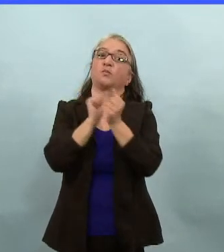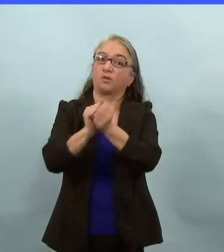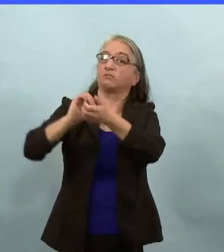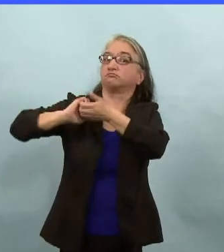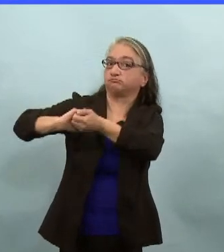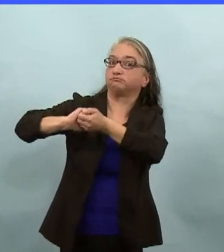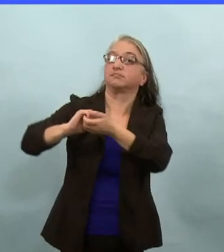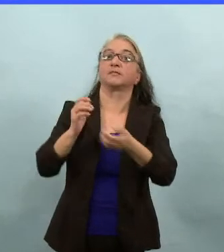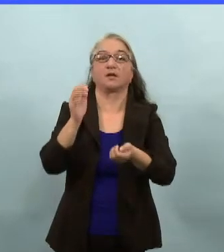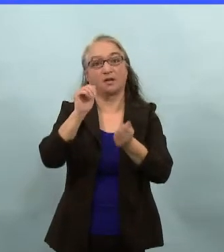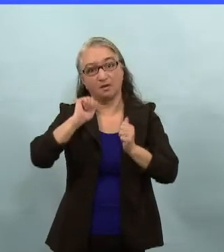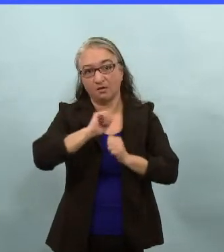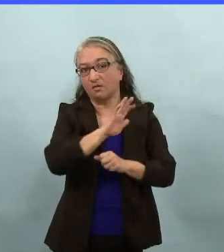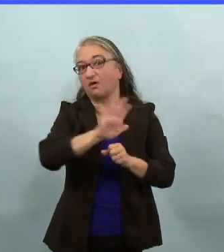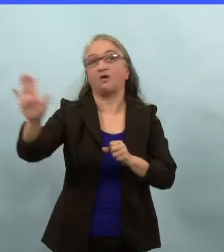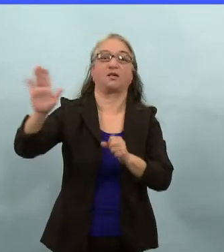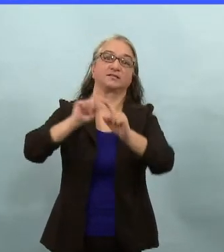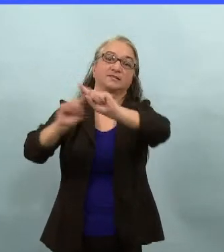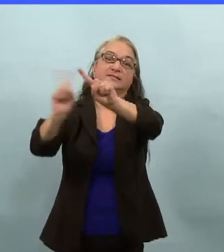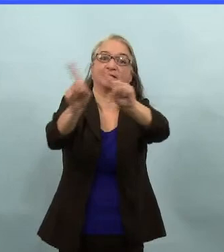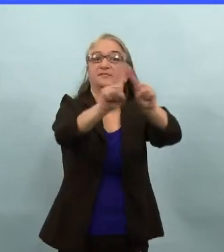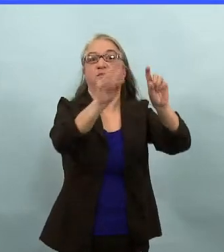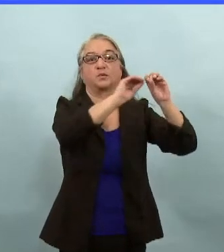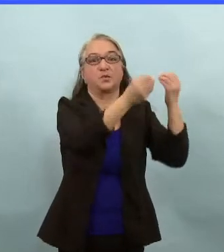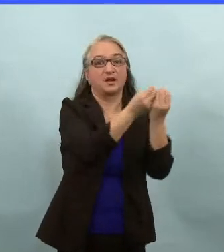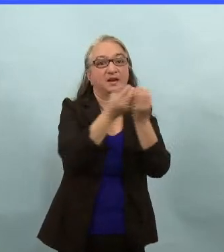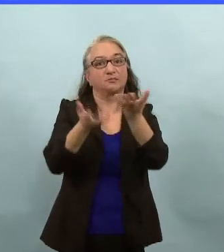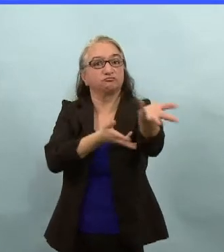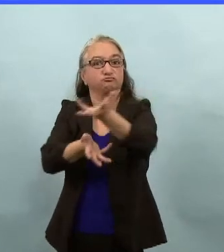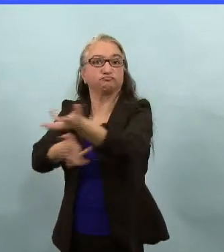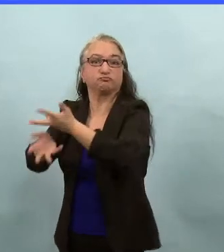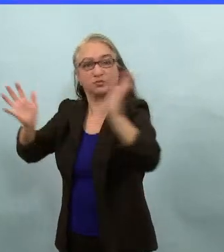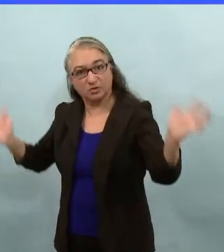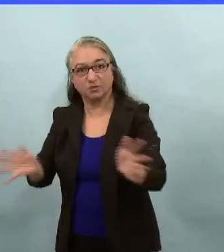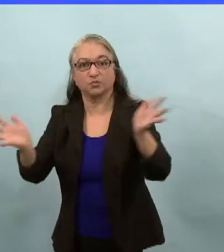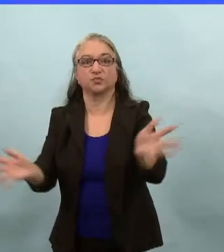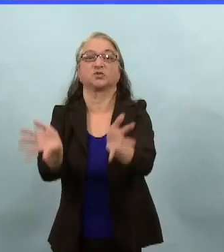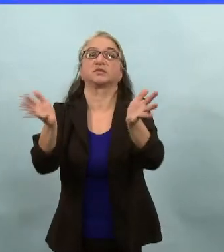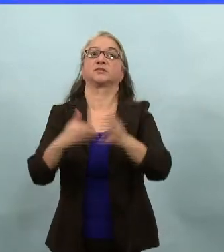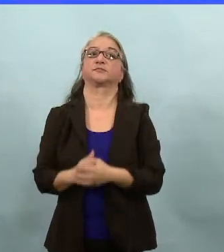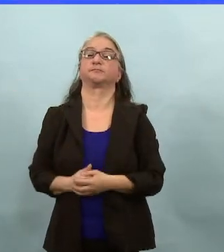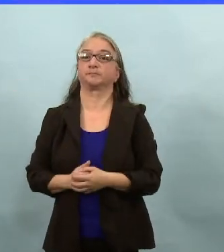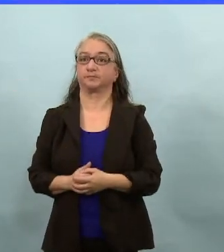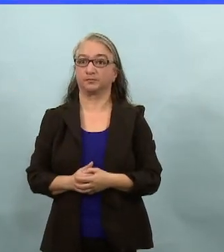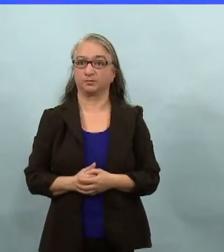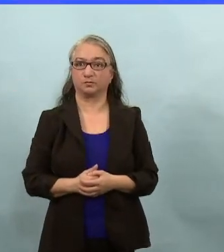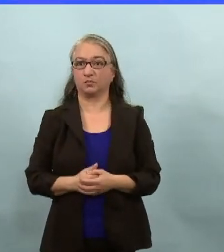so would you put in place so we already have a number of restrictions in place as minister